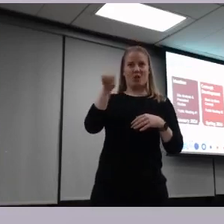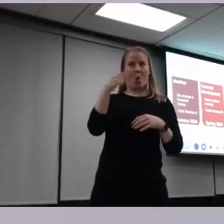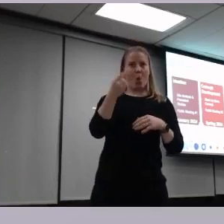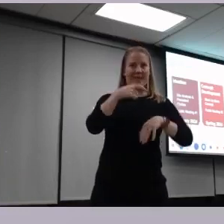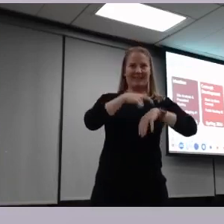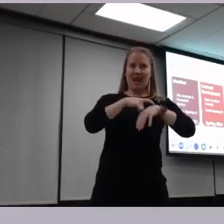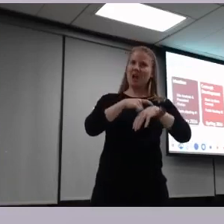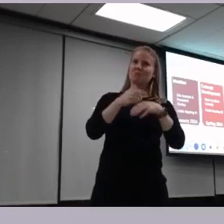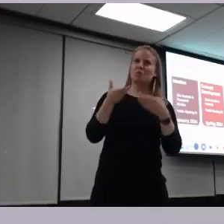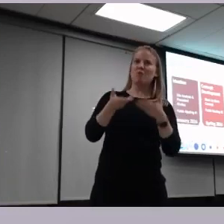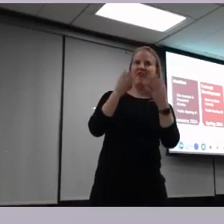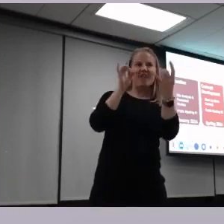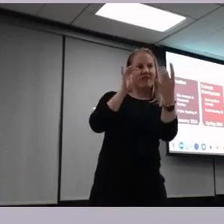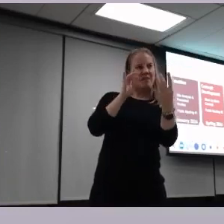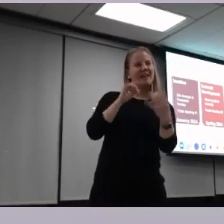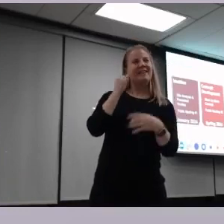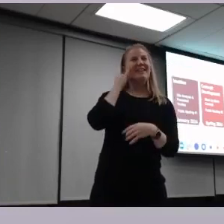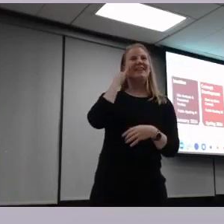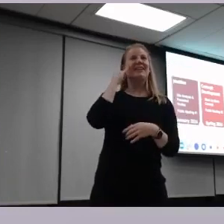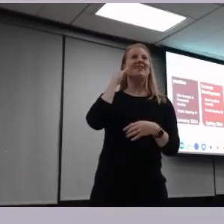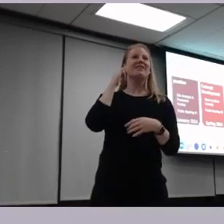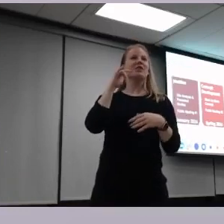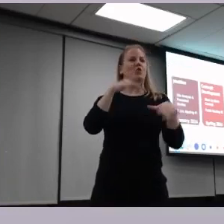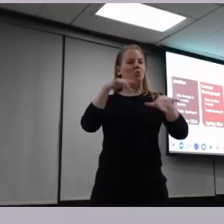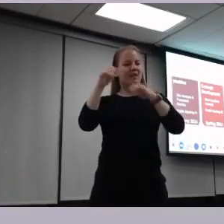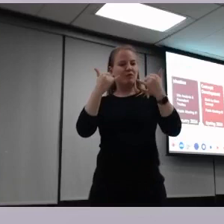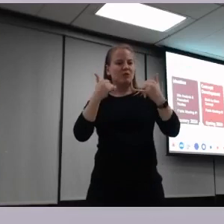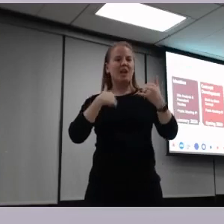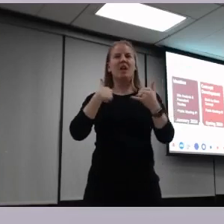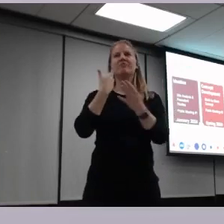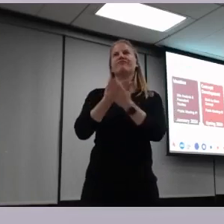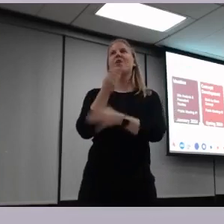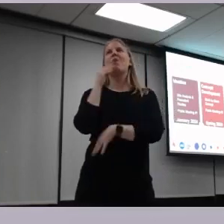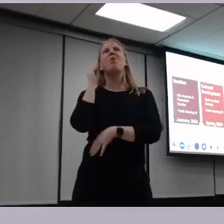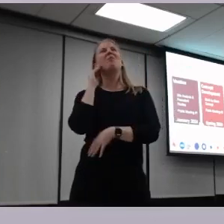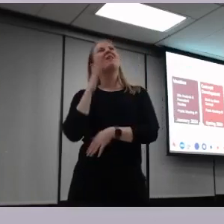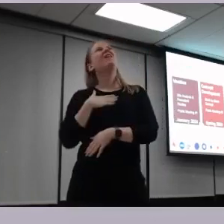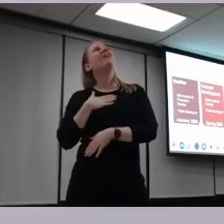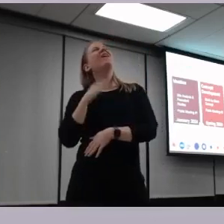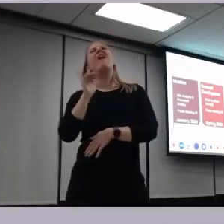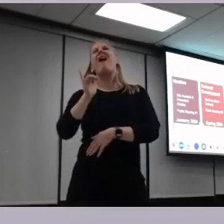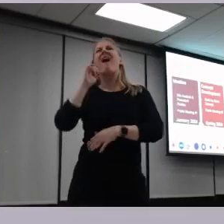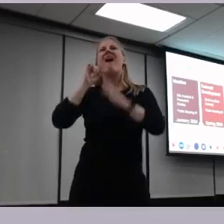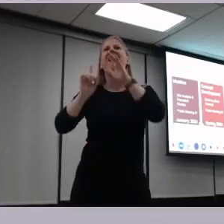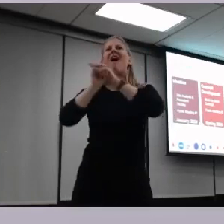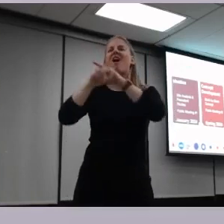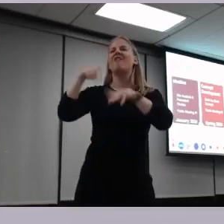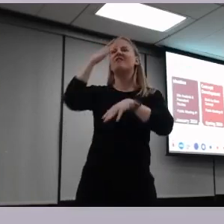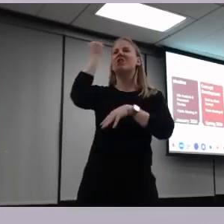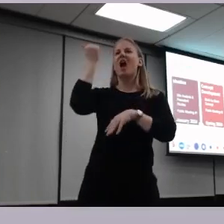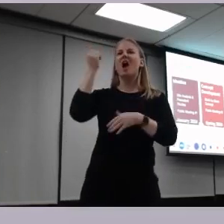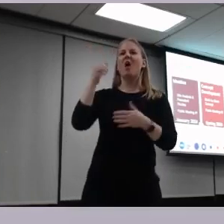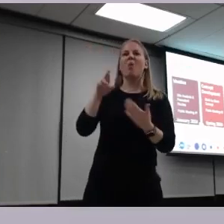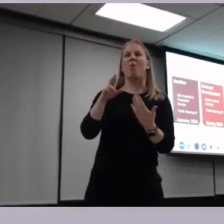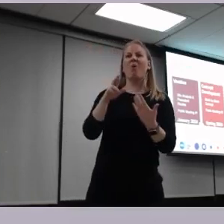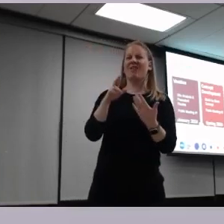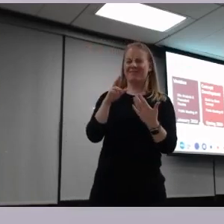If you go home tonight and you're like, I forgot to say that, or I don't really think that I made my point clear